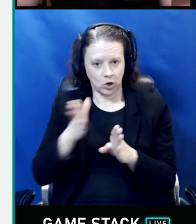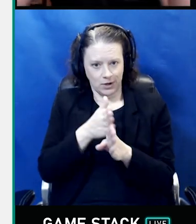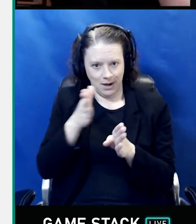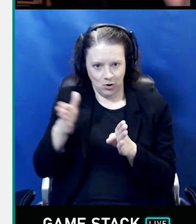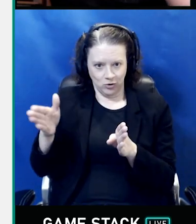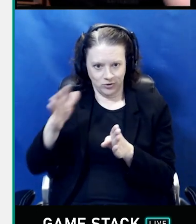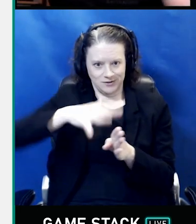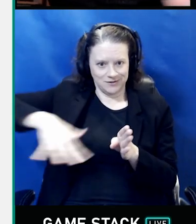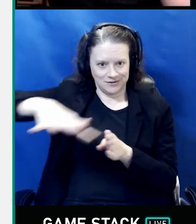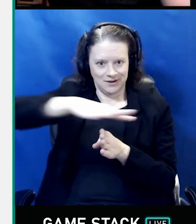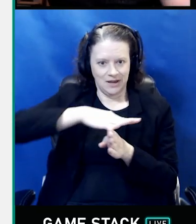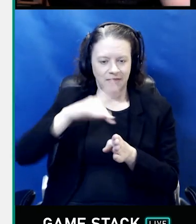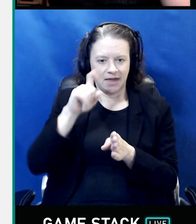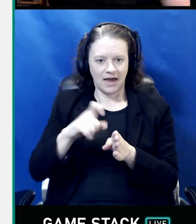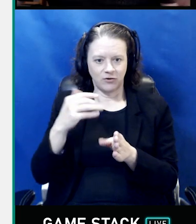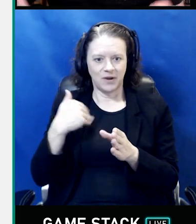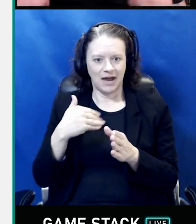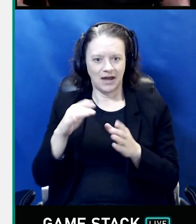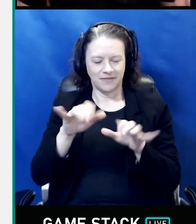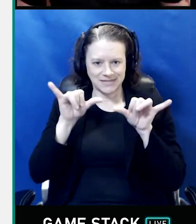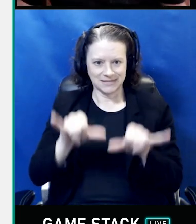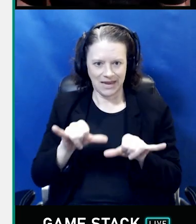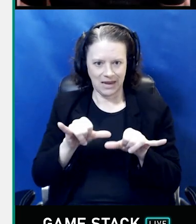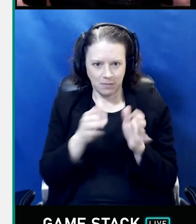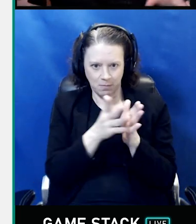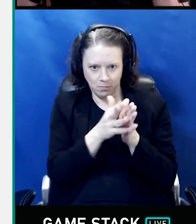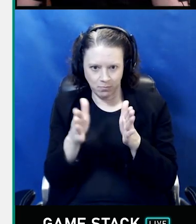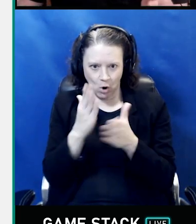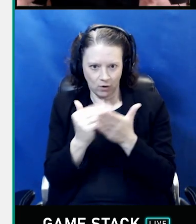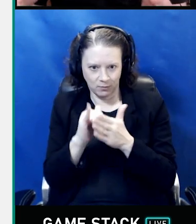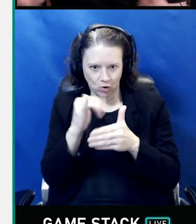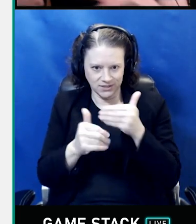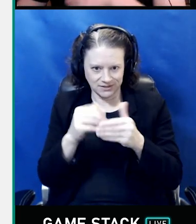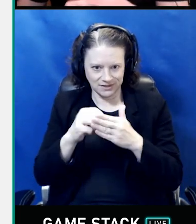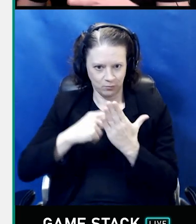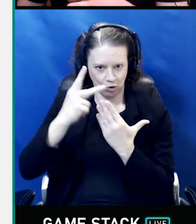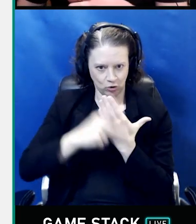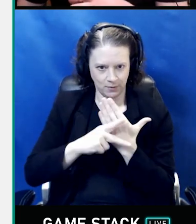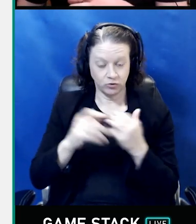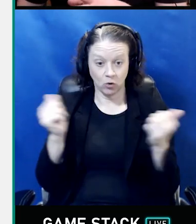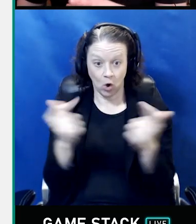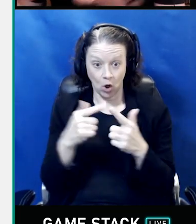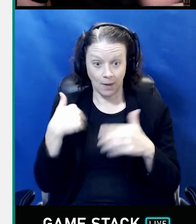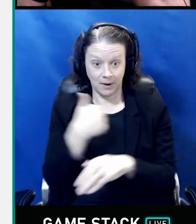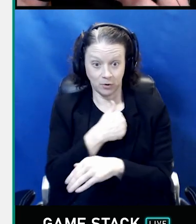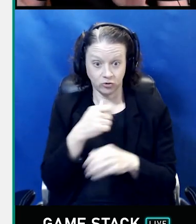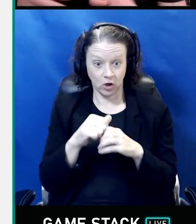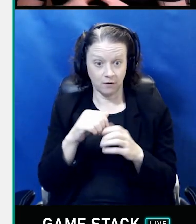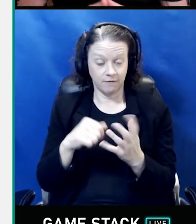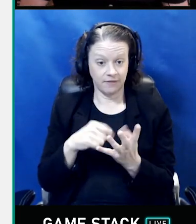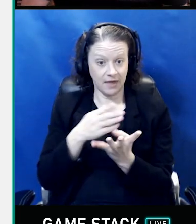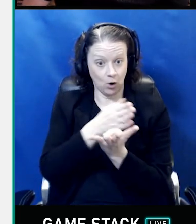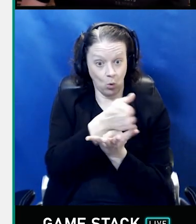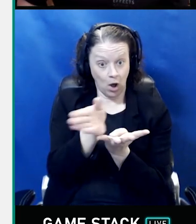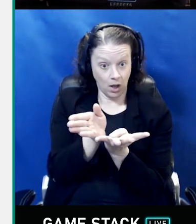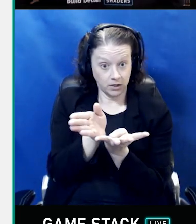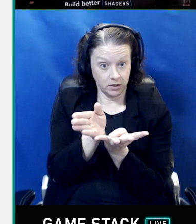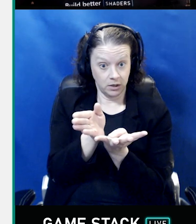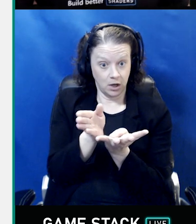of course. For this reason all the members of a quad have to be on the same wave, and that's going to become important later.